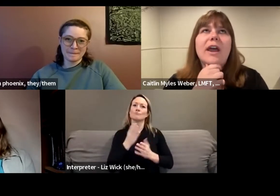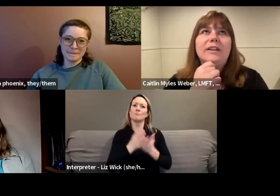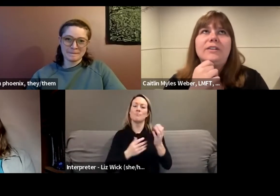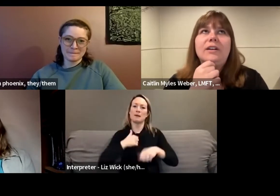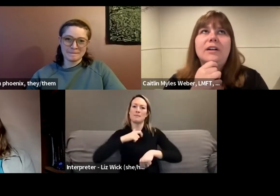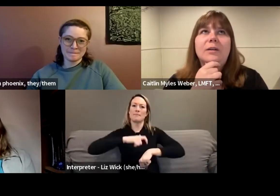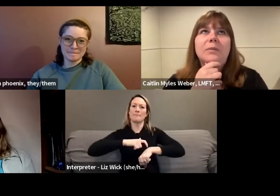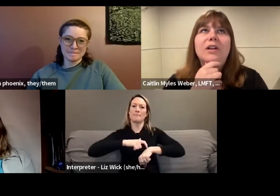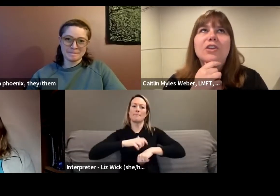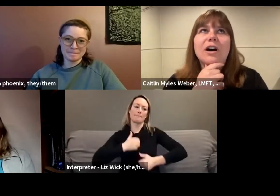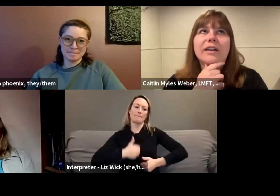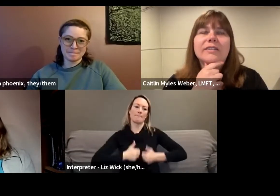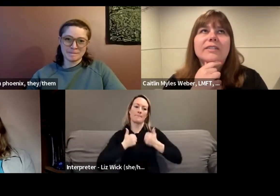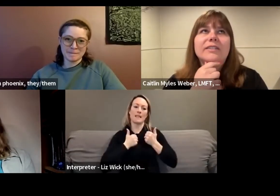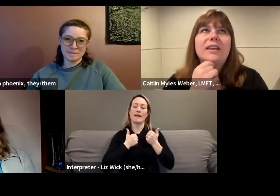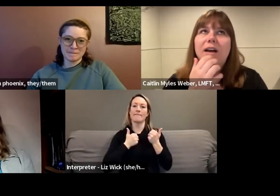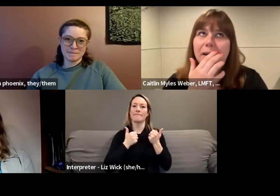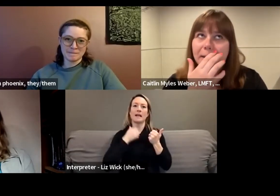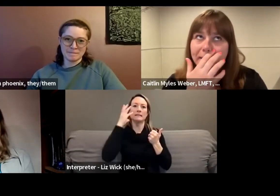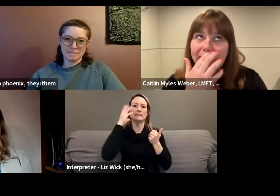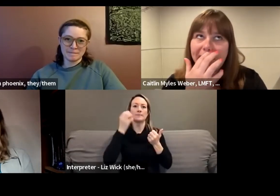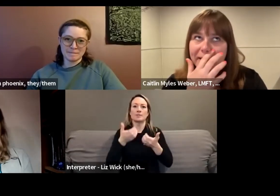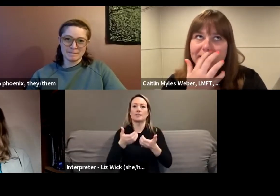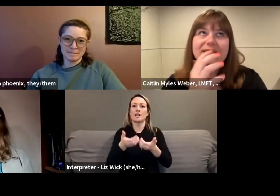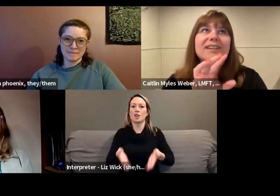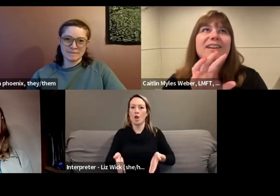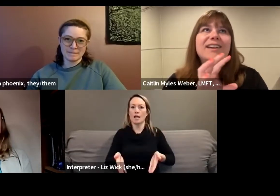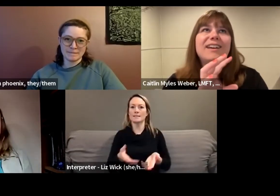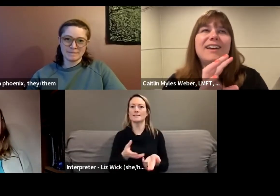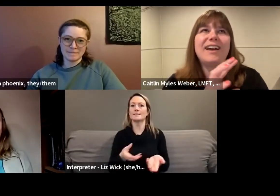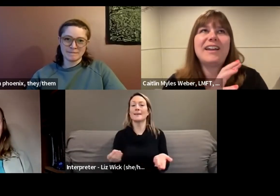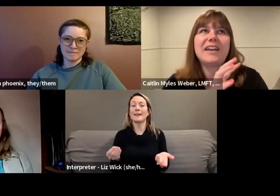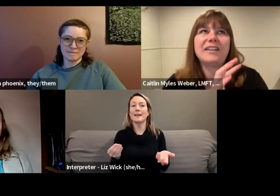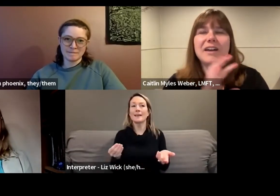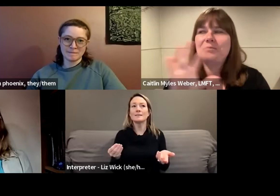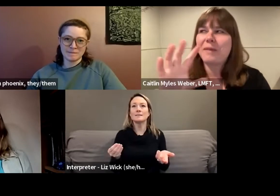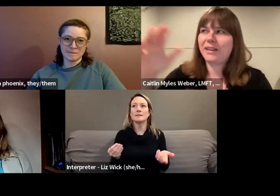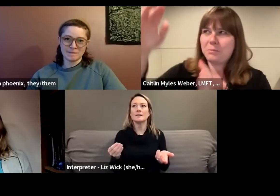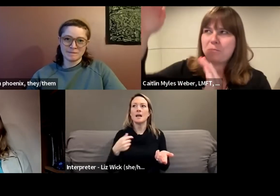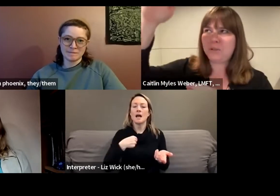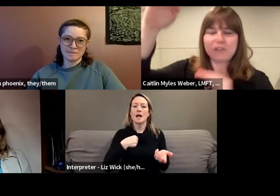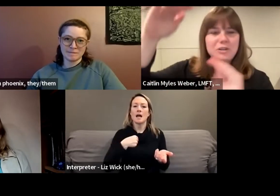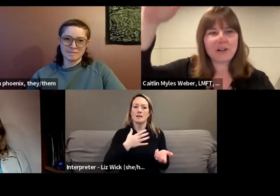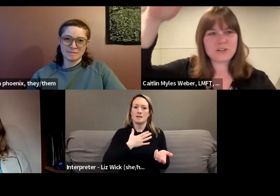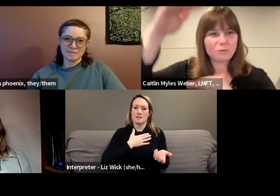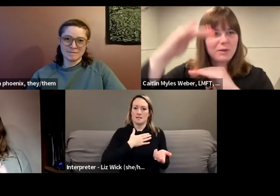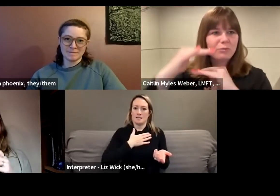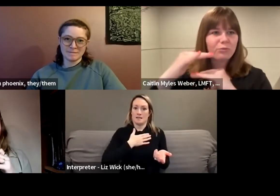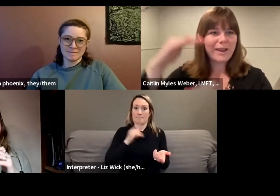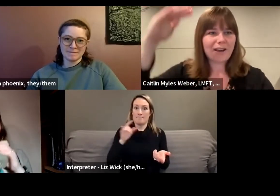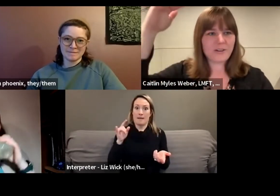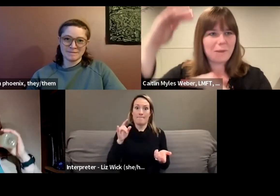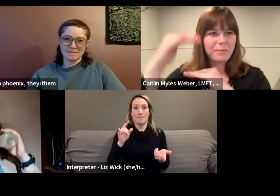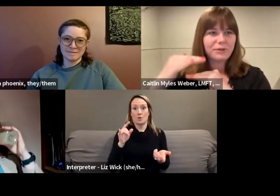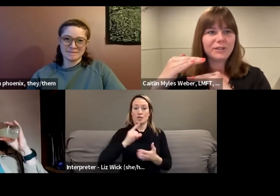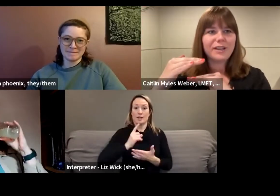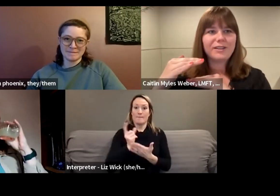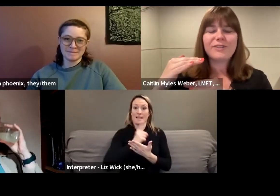where I had a loss and my like bullshit meter just went way down in my personal life.